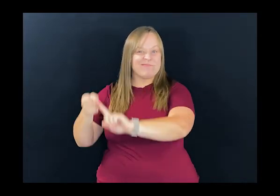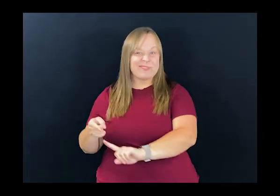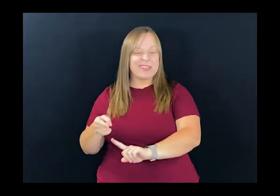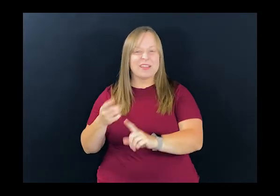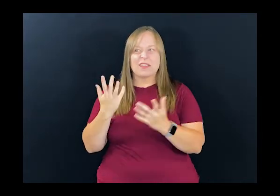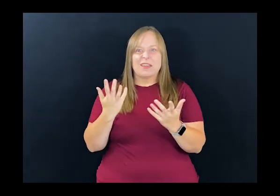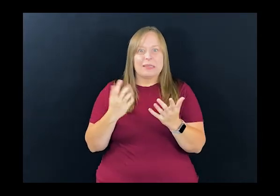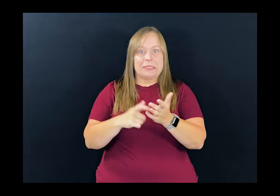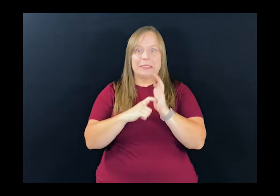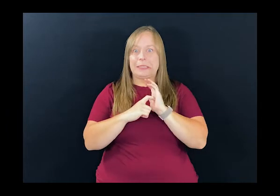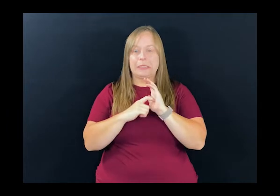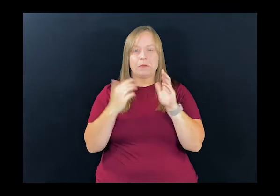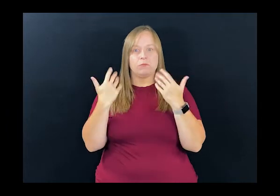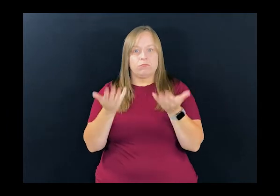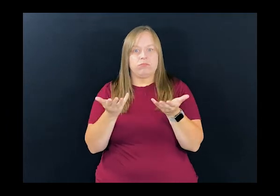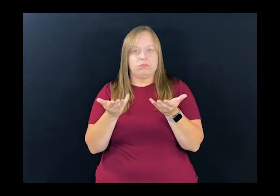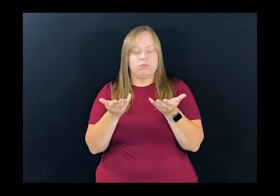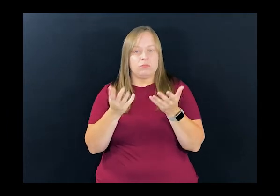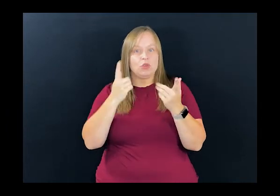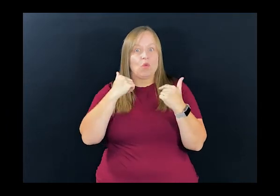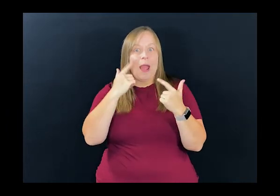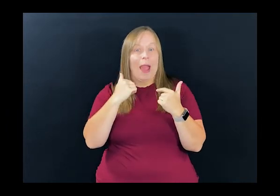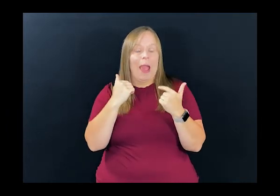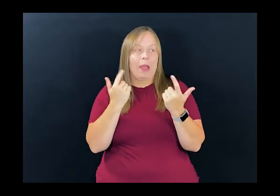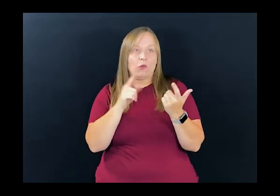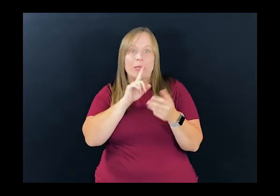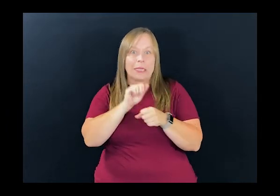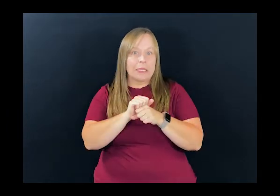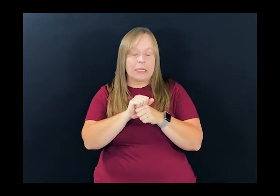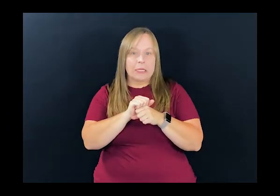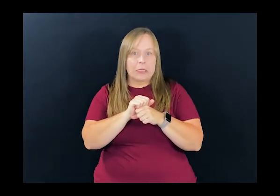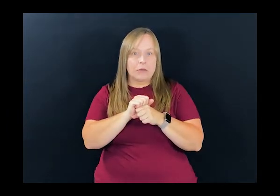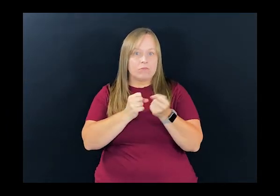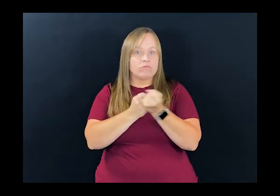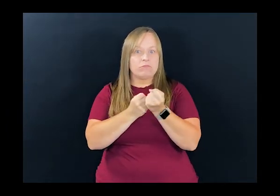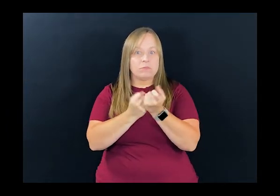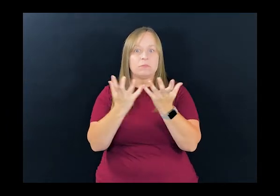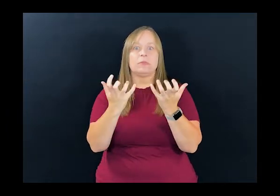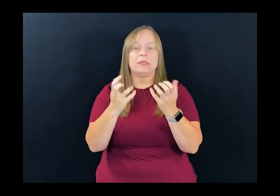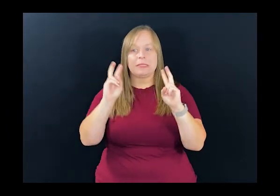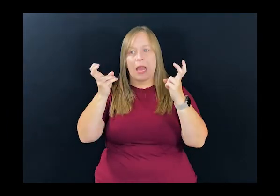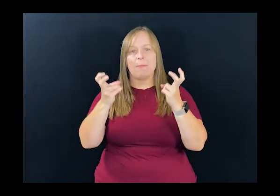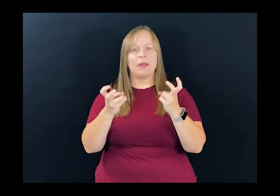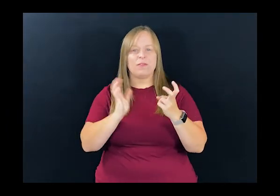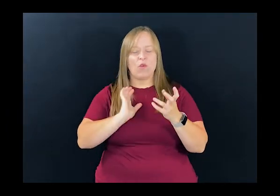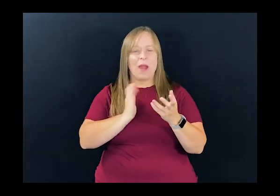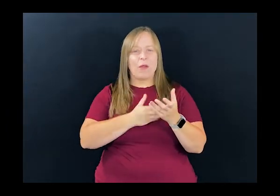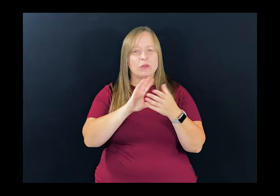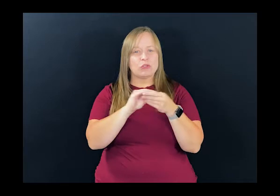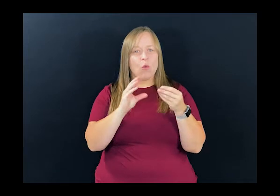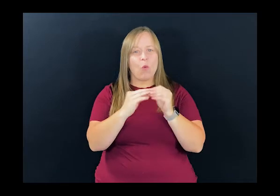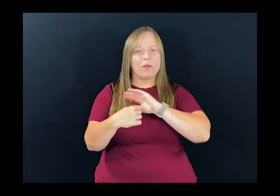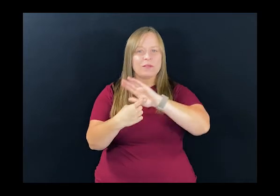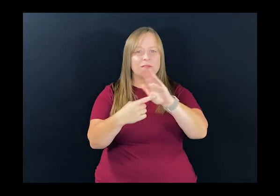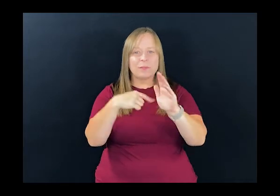because there was such a need. There was a cry, if you will, for these topics and for our stories to just be told.